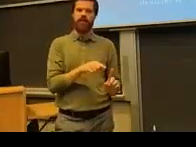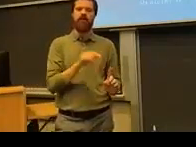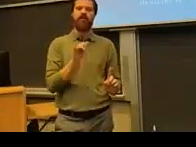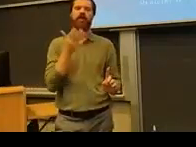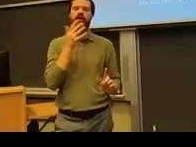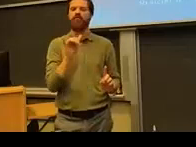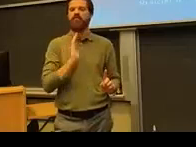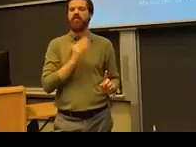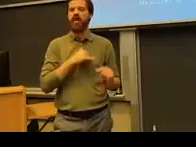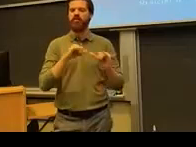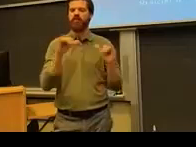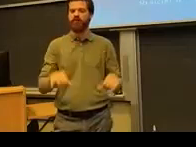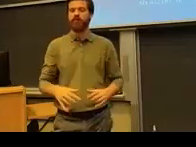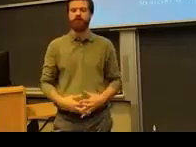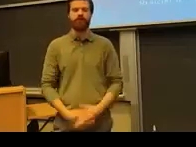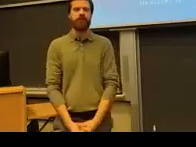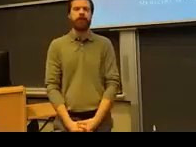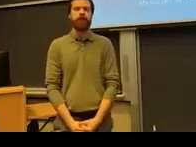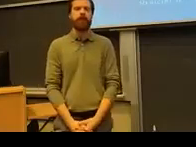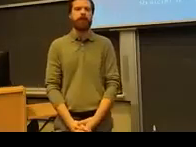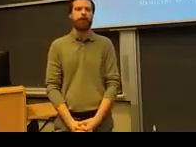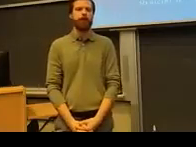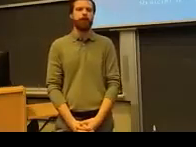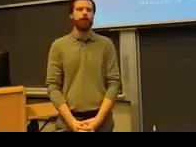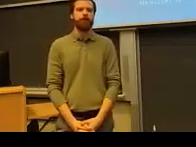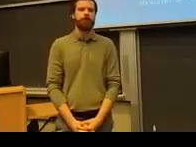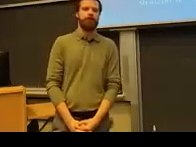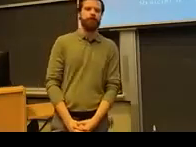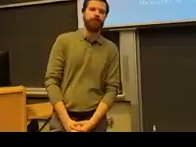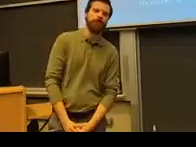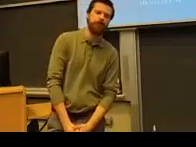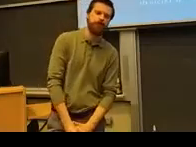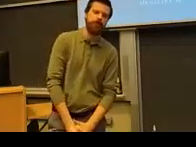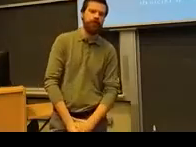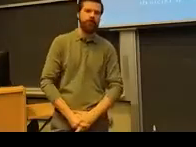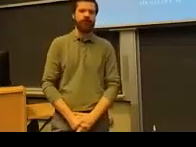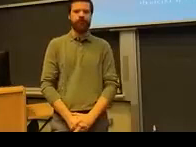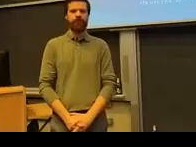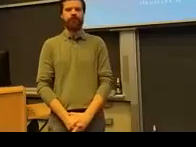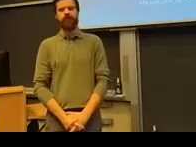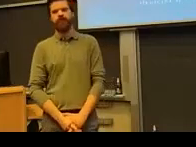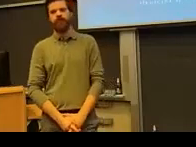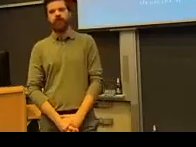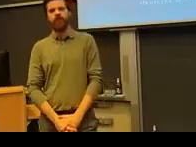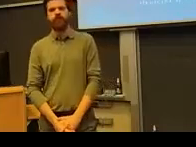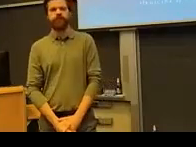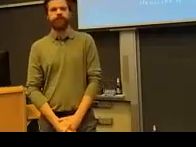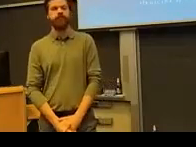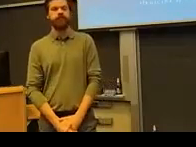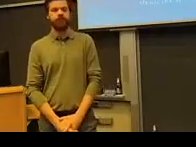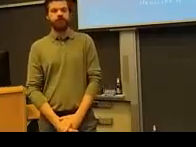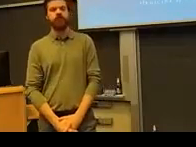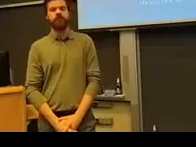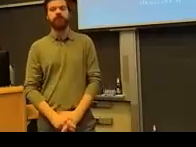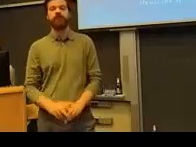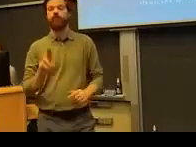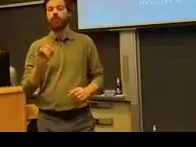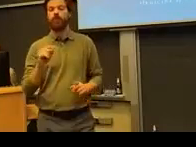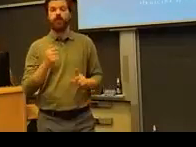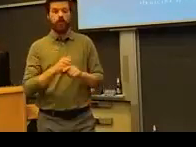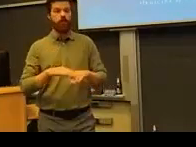like our system here all right so uh the unit open two years ago Dr Harris mentioned we had